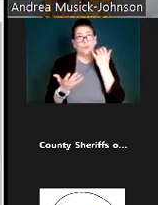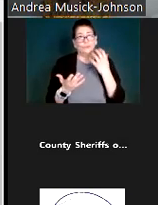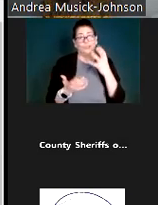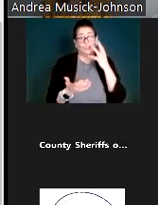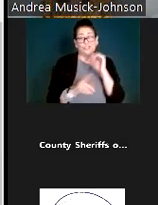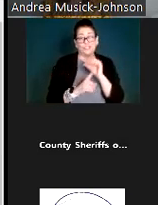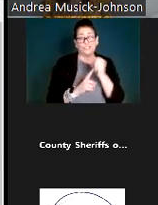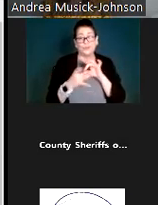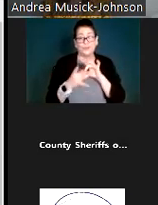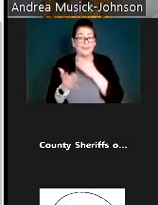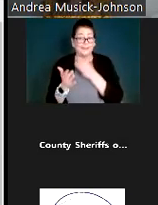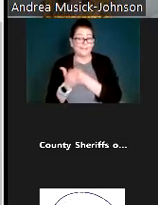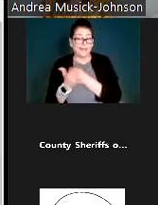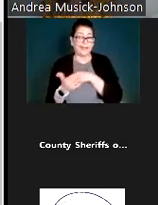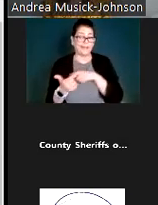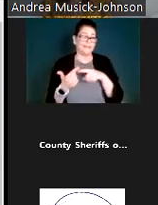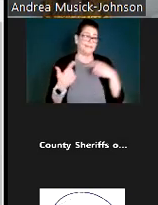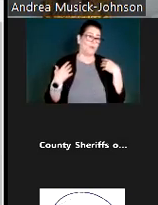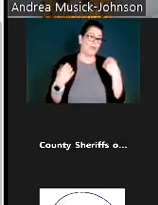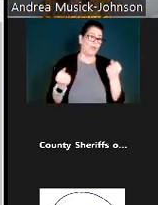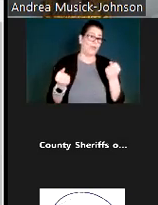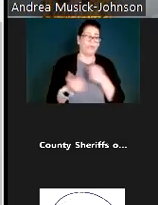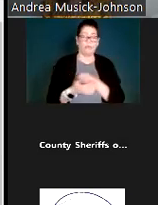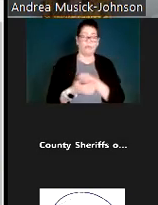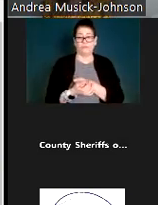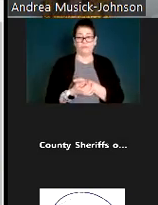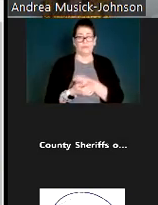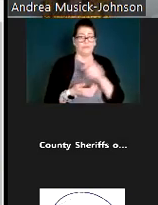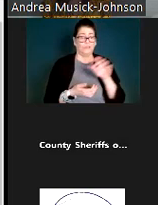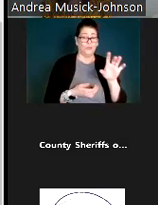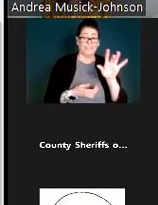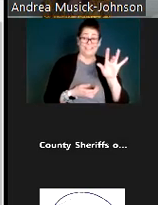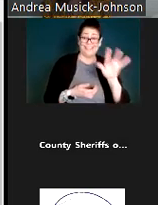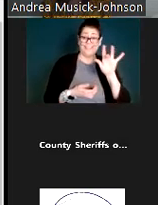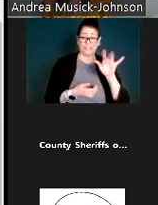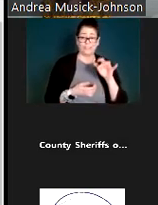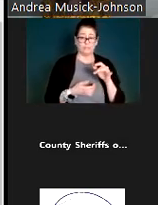You can click on one of these resource options and it will take you